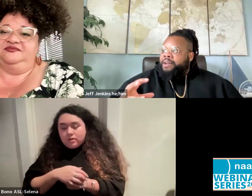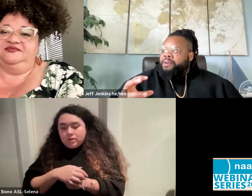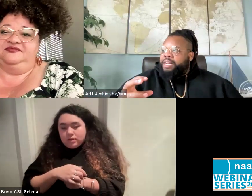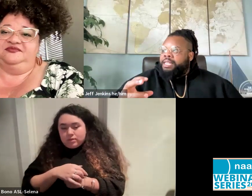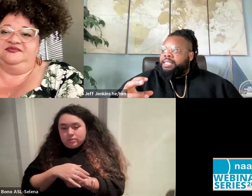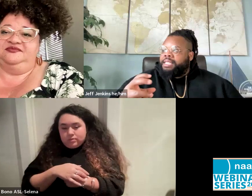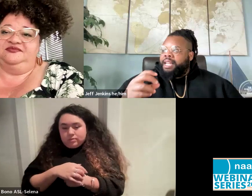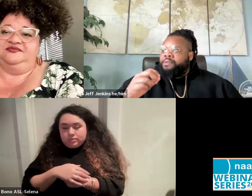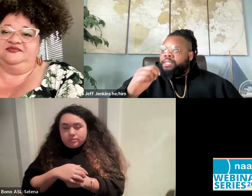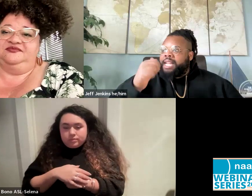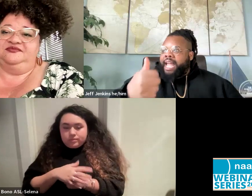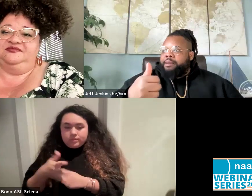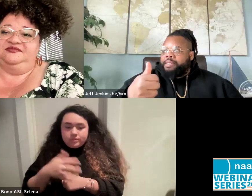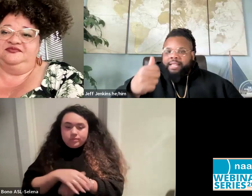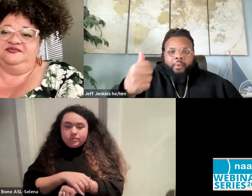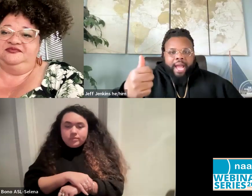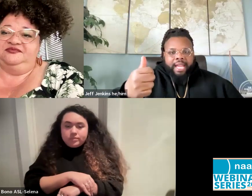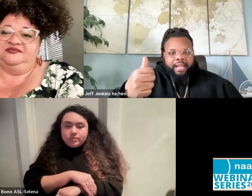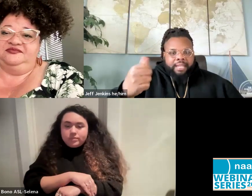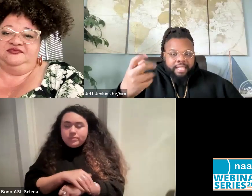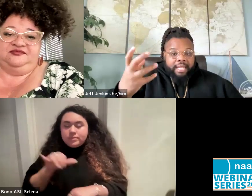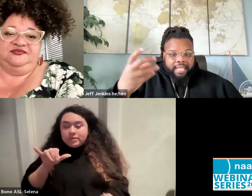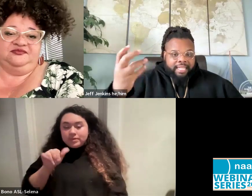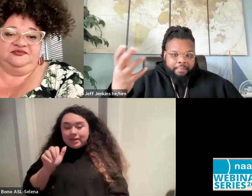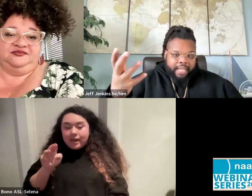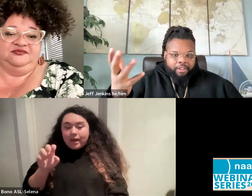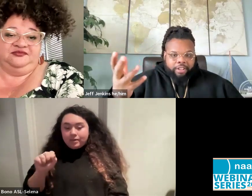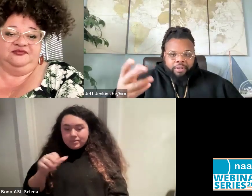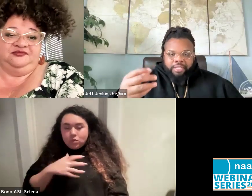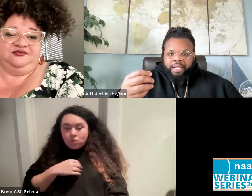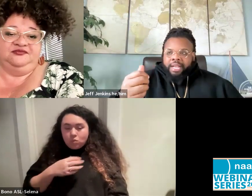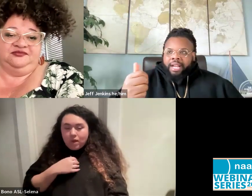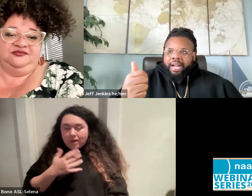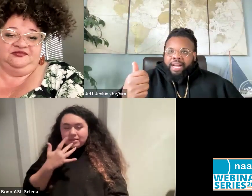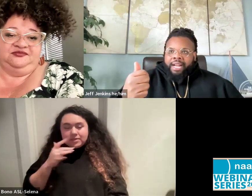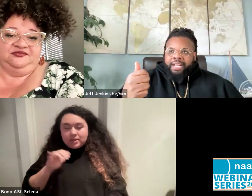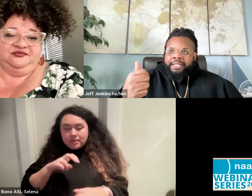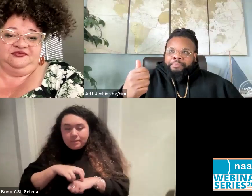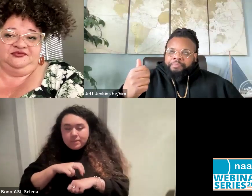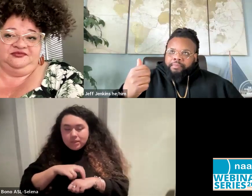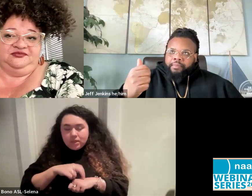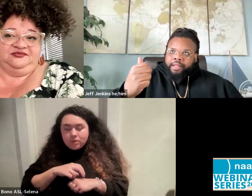it was it was yams, like the white yams that like, tastes like potatoes, almost